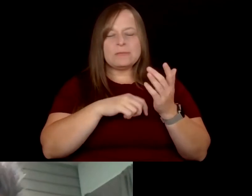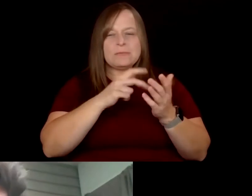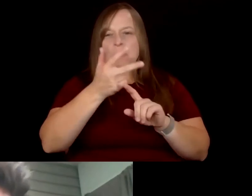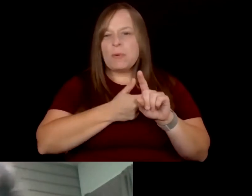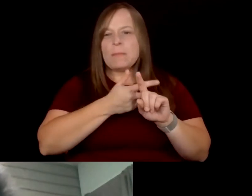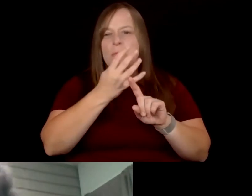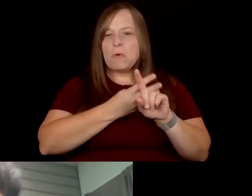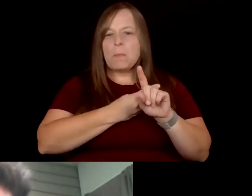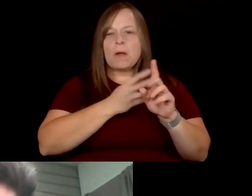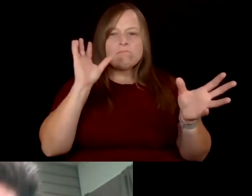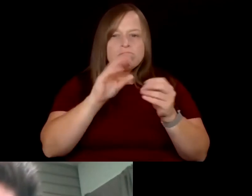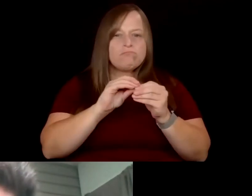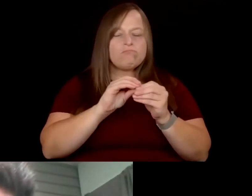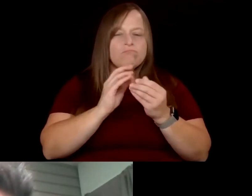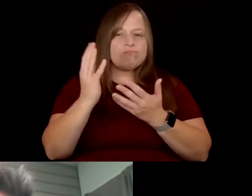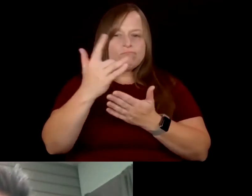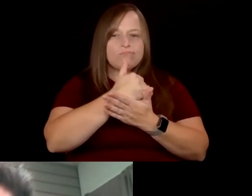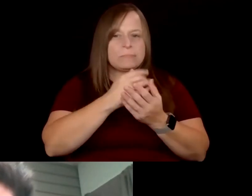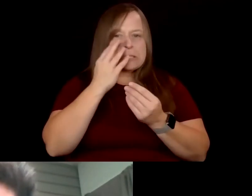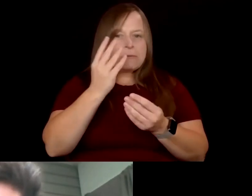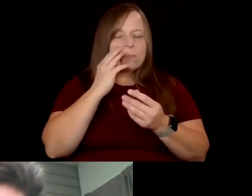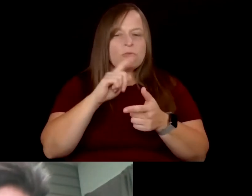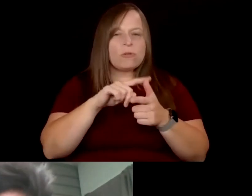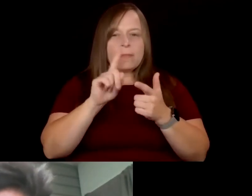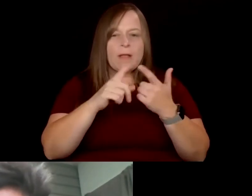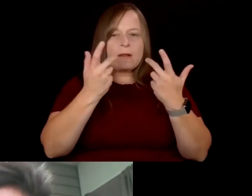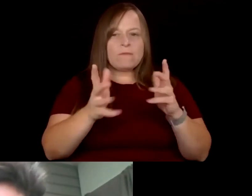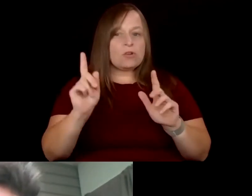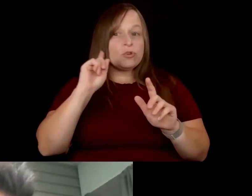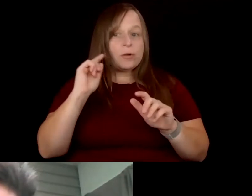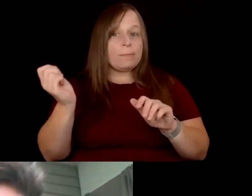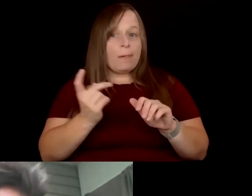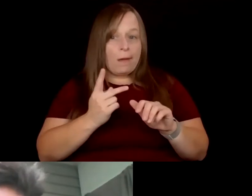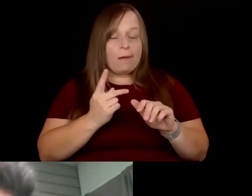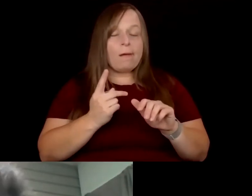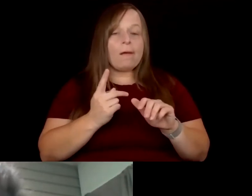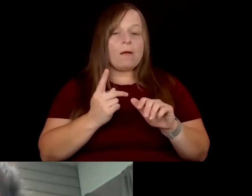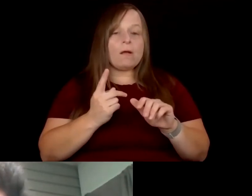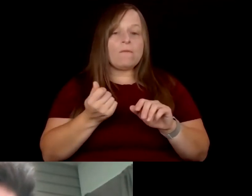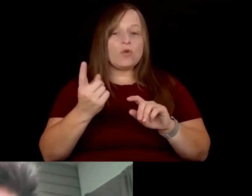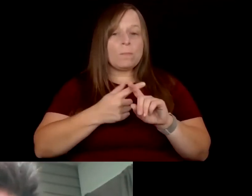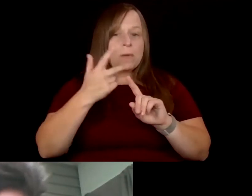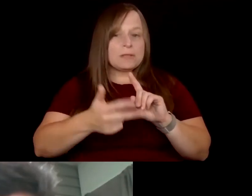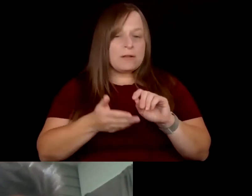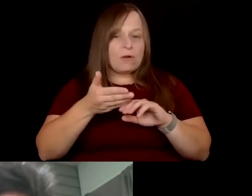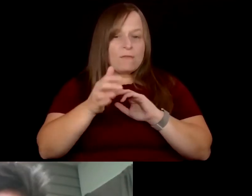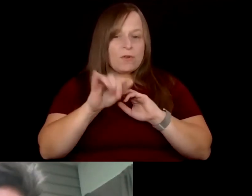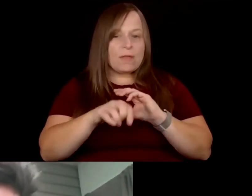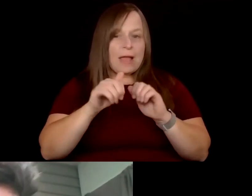to kind of get everything together. And then you usually hear back a few months later about how it's going.